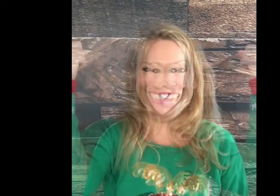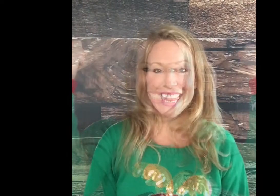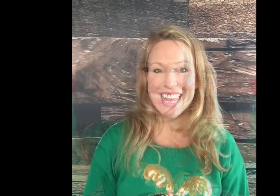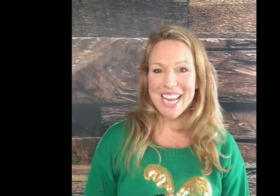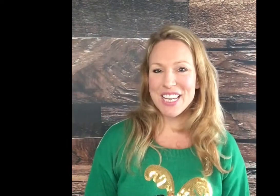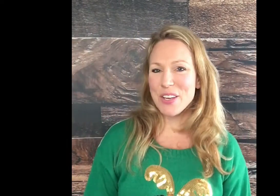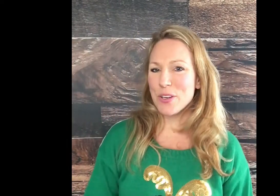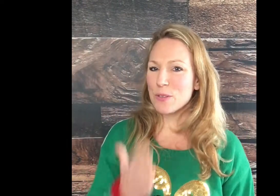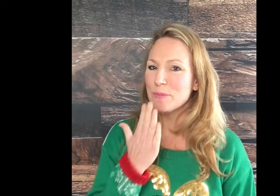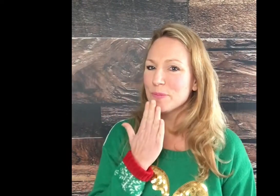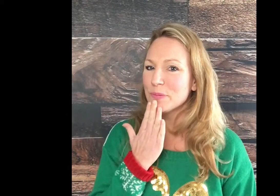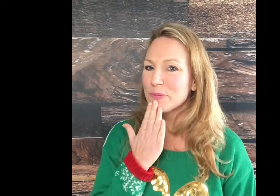THANK YOU